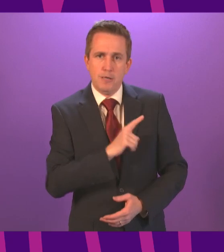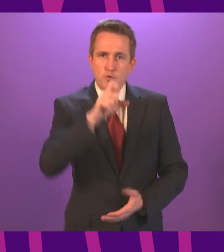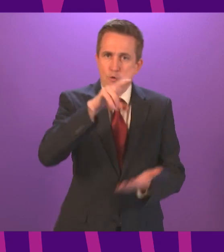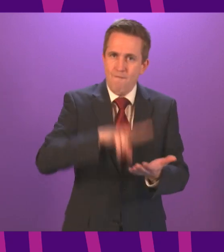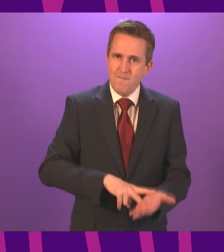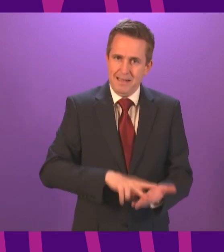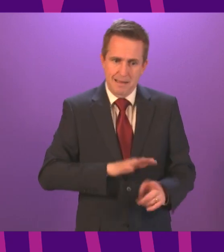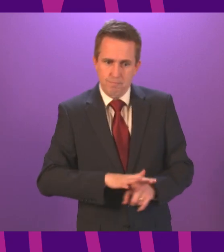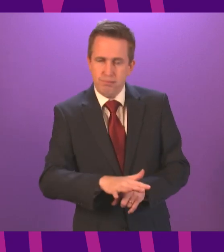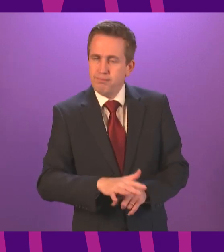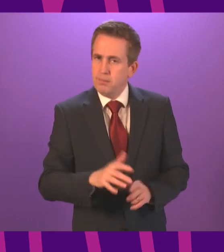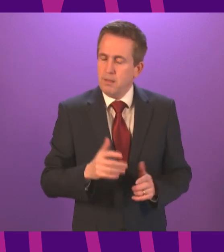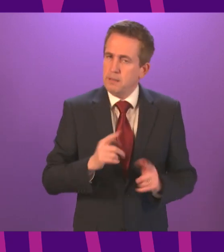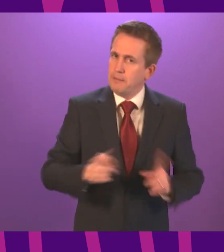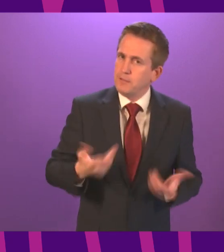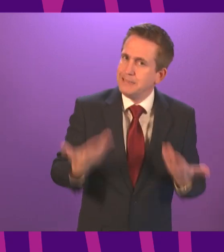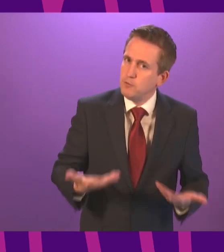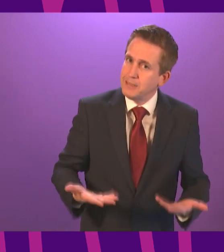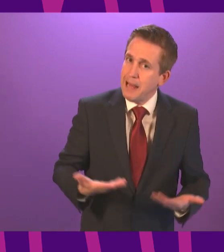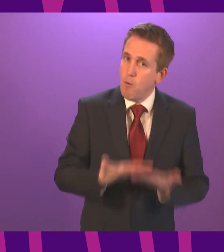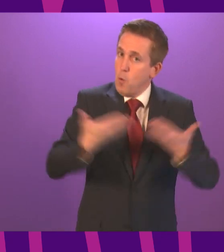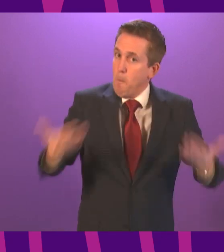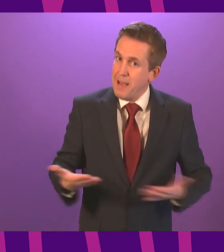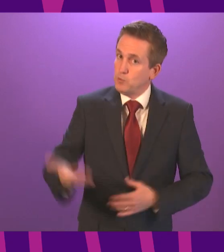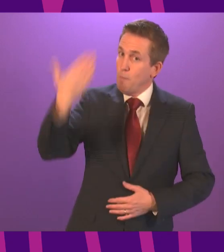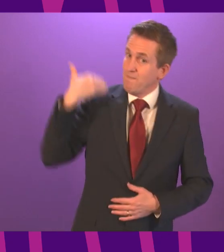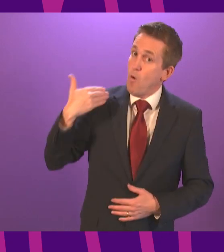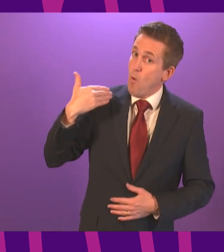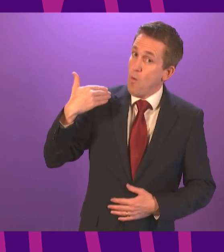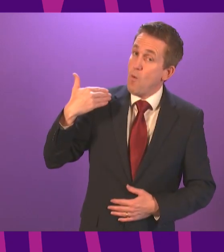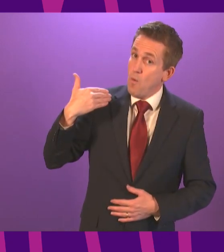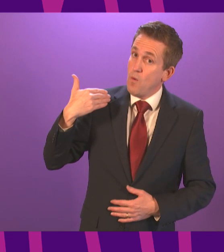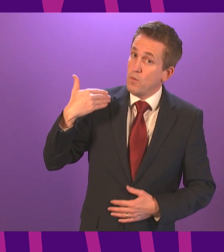not have described themselves as being in financial difficulty, but who are now in a